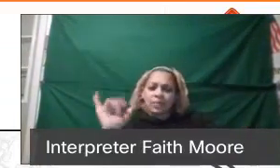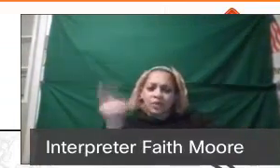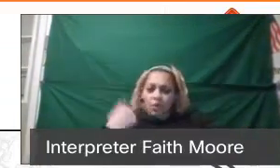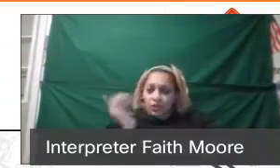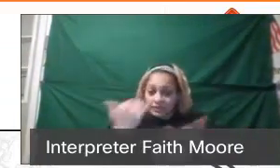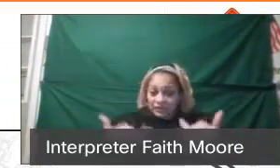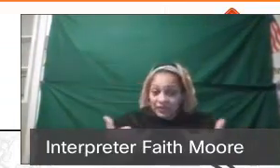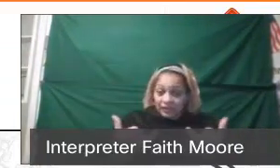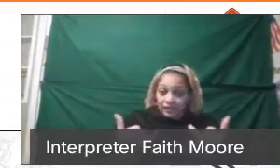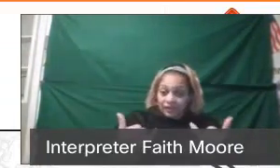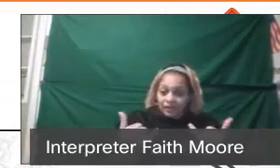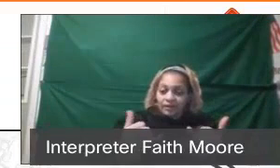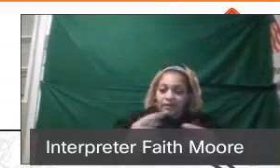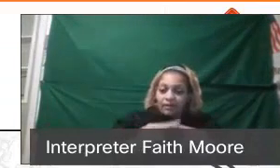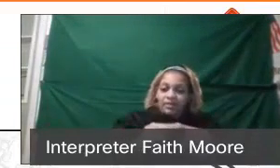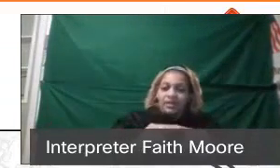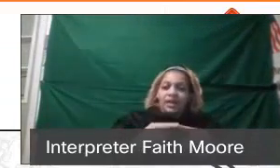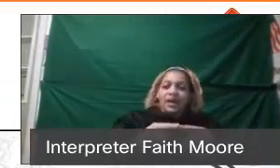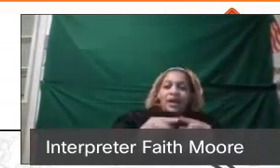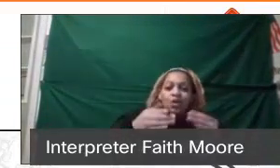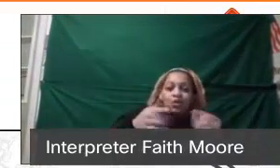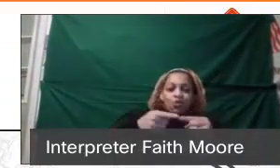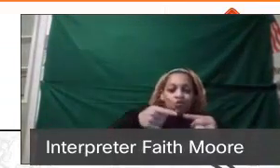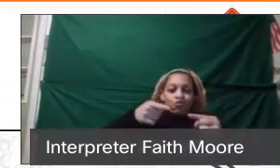Um, the the crossing distance will be narrower since.